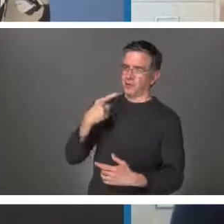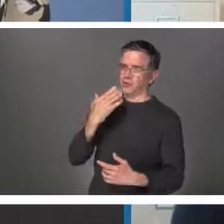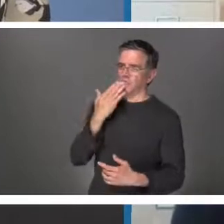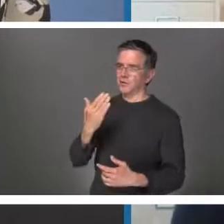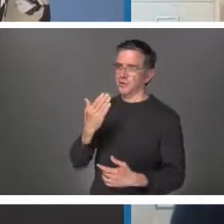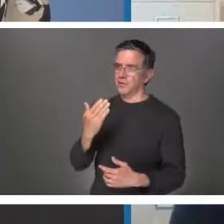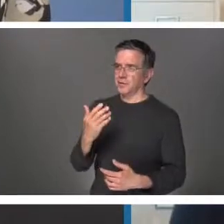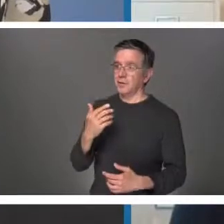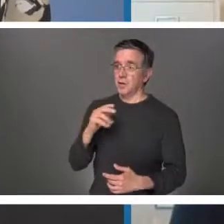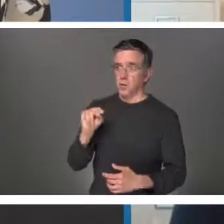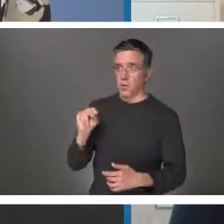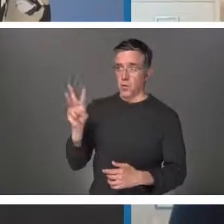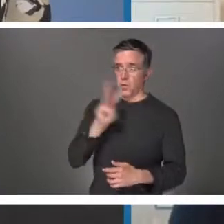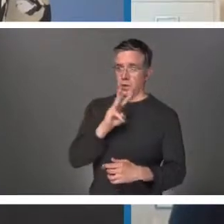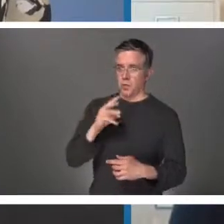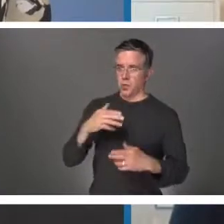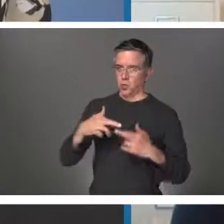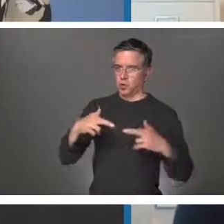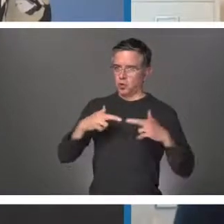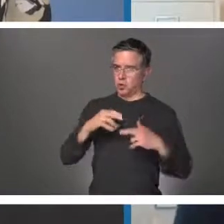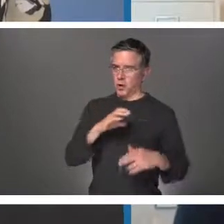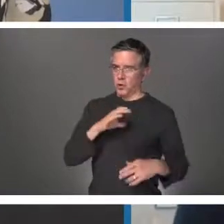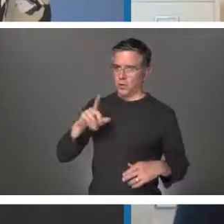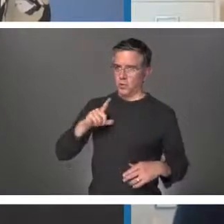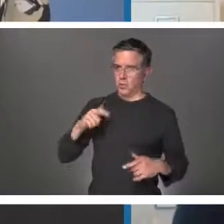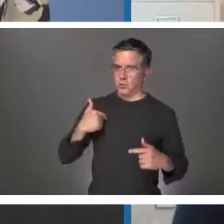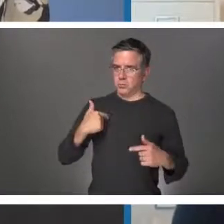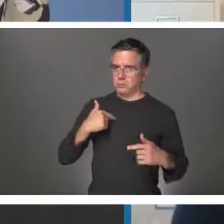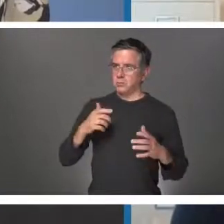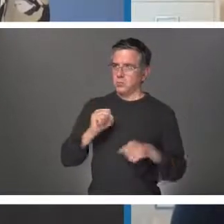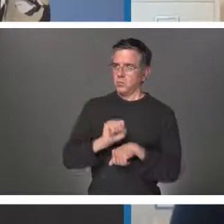we are, among other things, the area agency on aging.